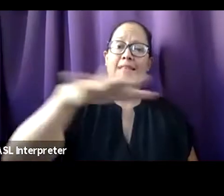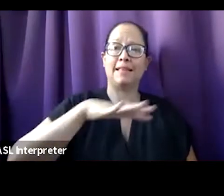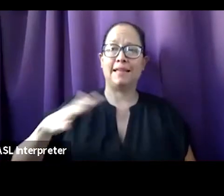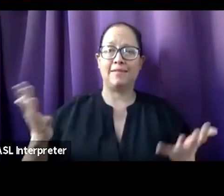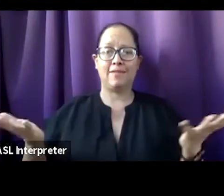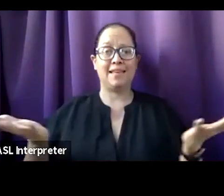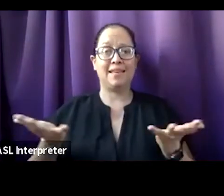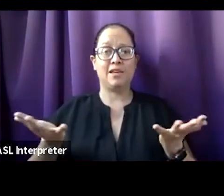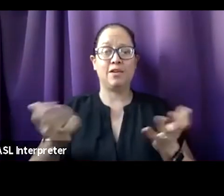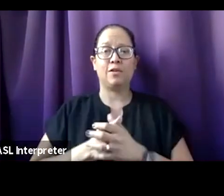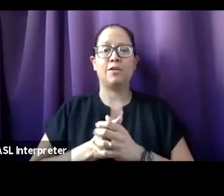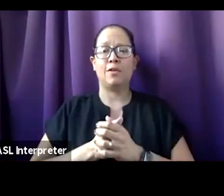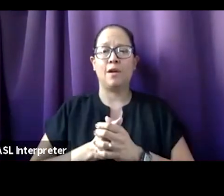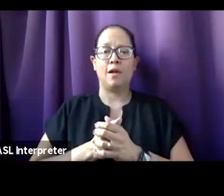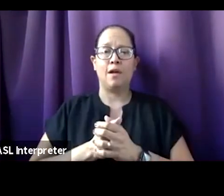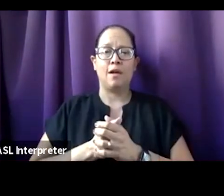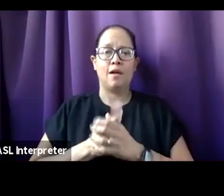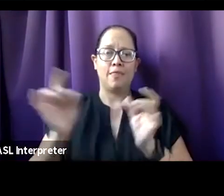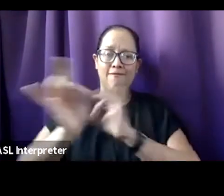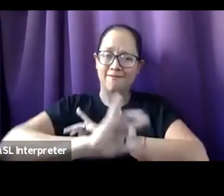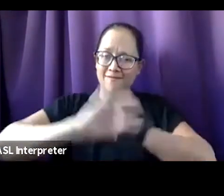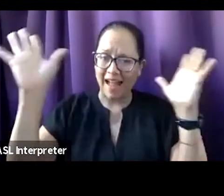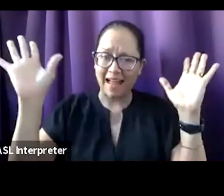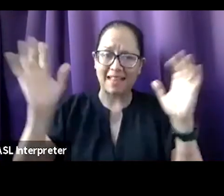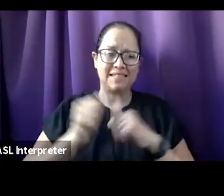I wish it was historical.